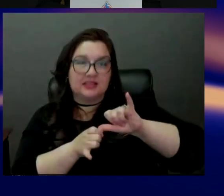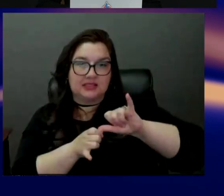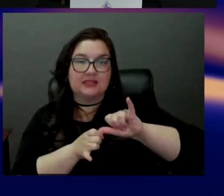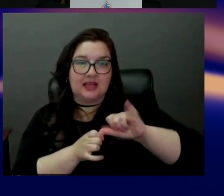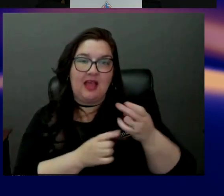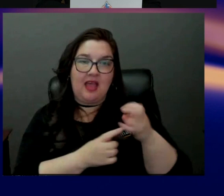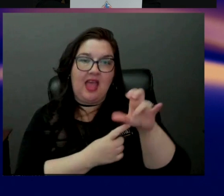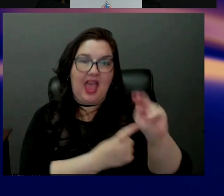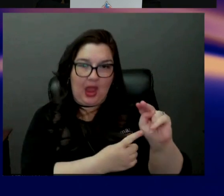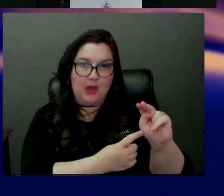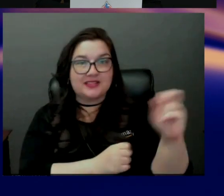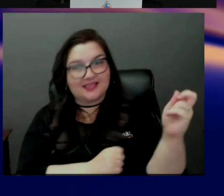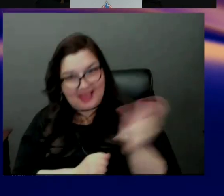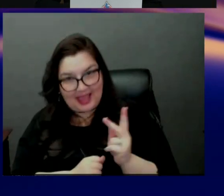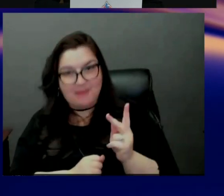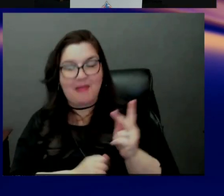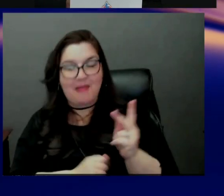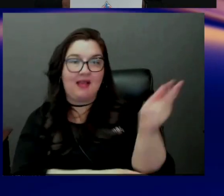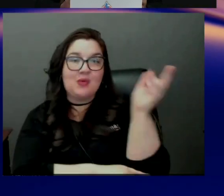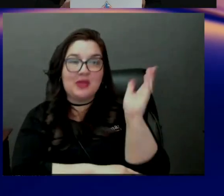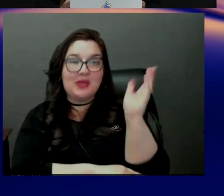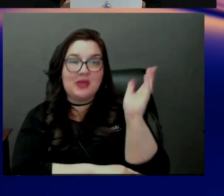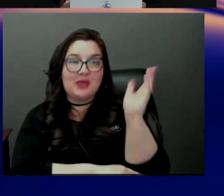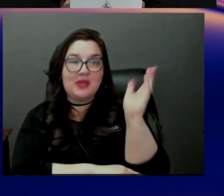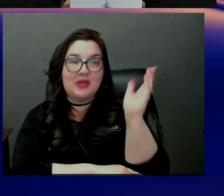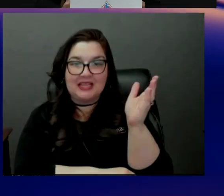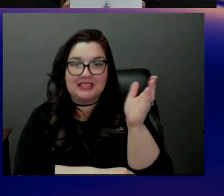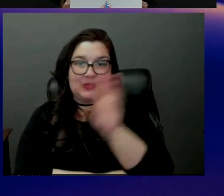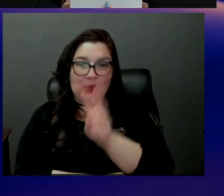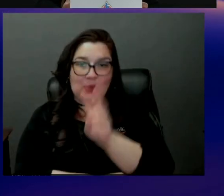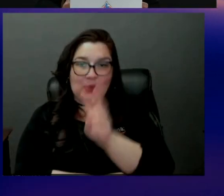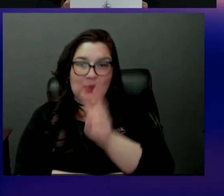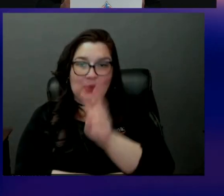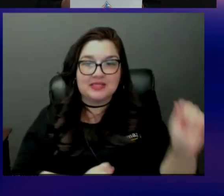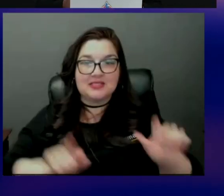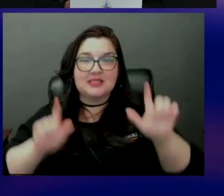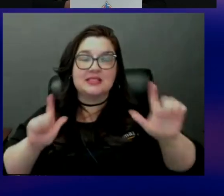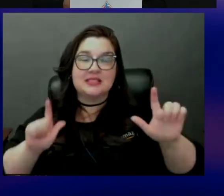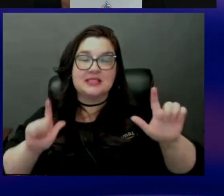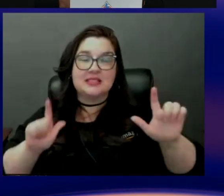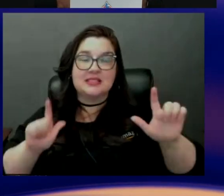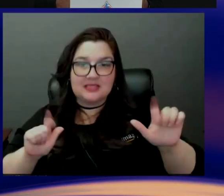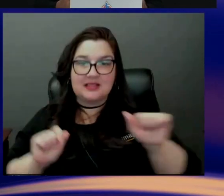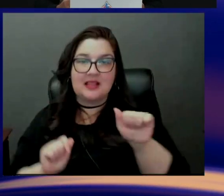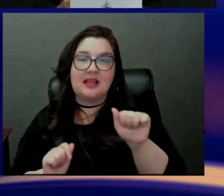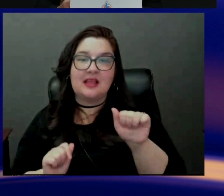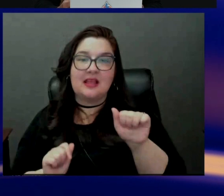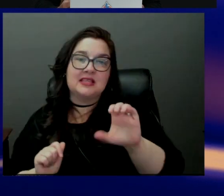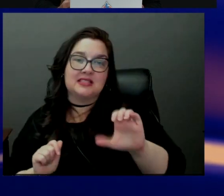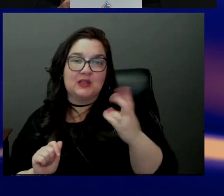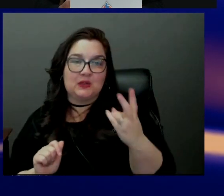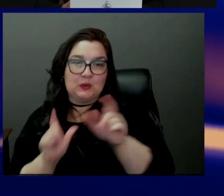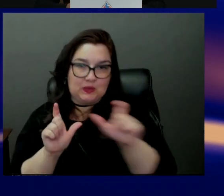and we presented the website that was hosted on single EC2 instance and started scaling that for high availability